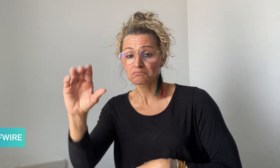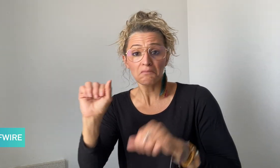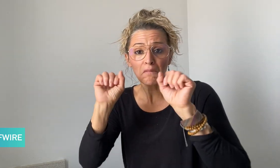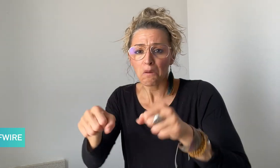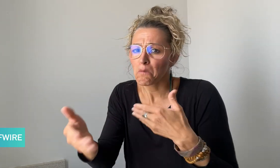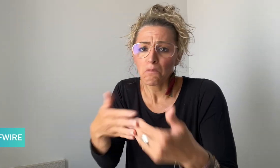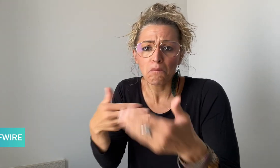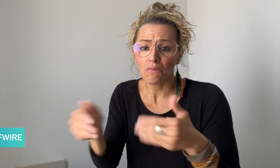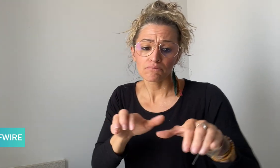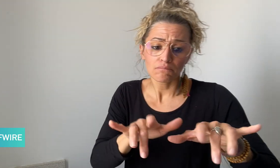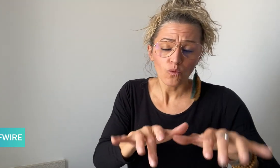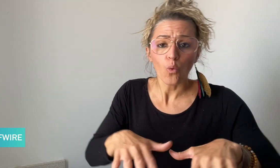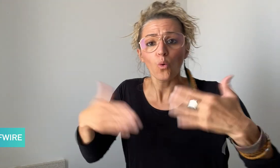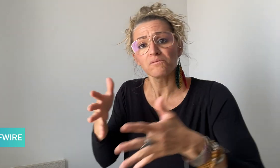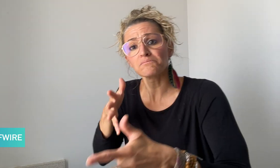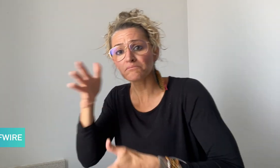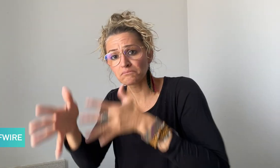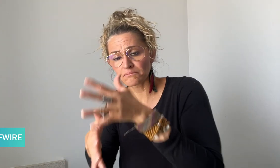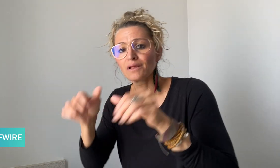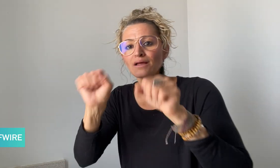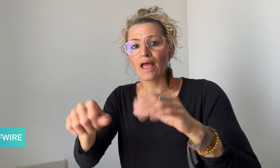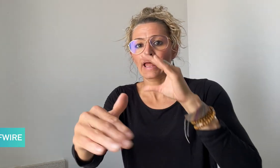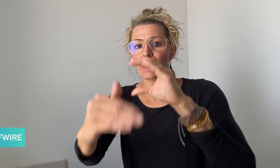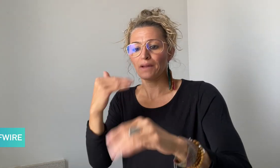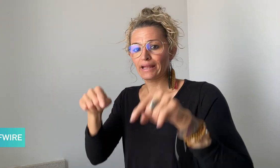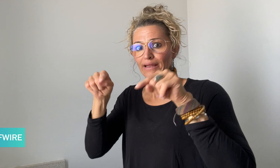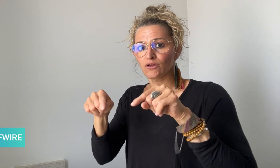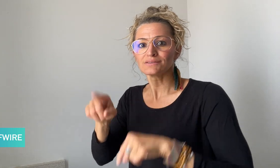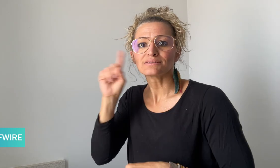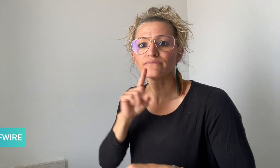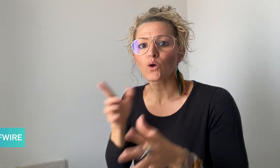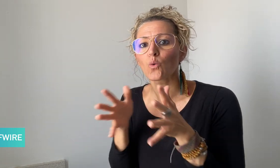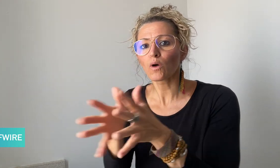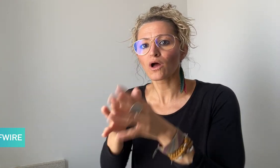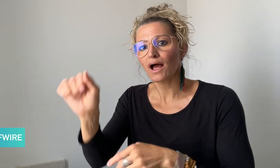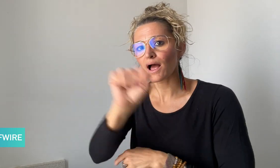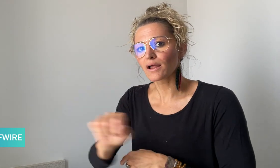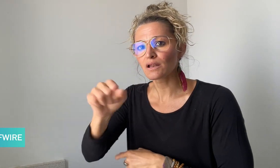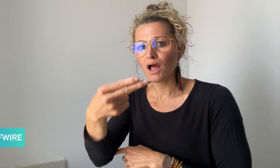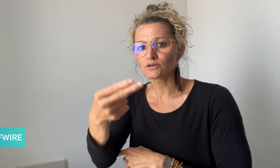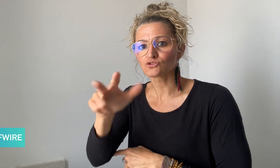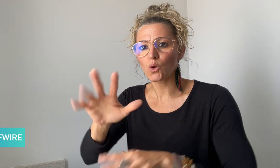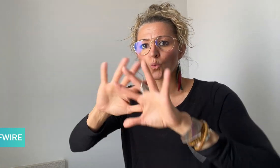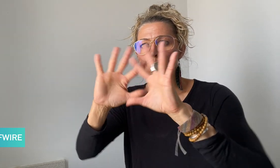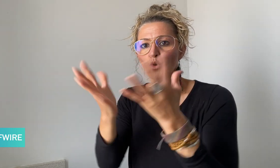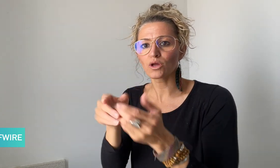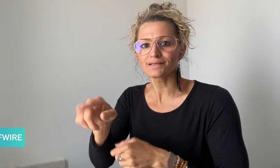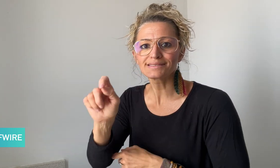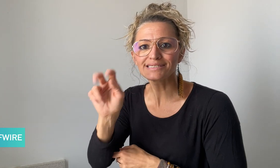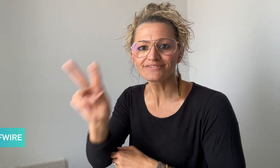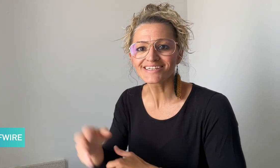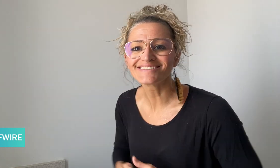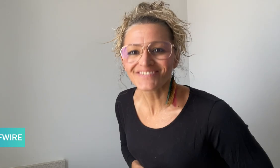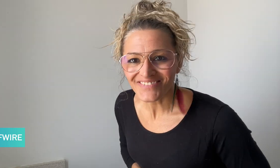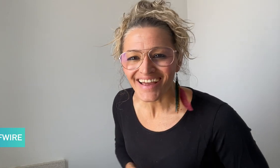in landscape format to deafwire@h3world.tv.